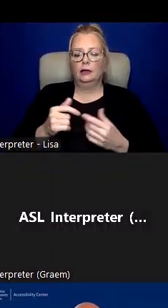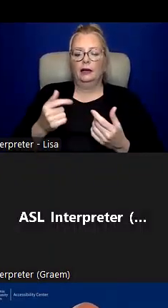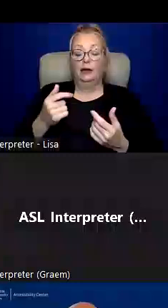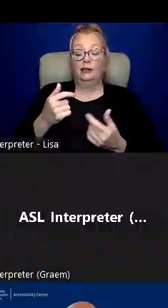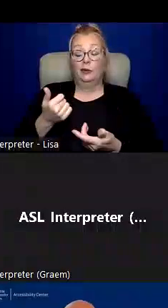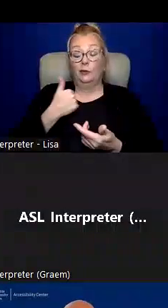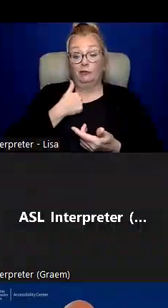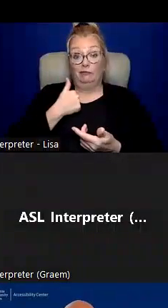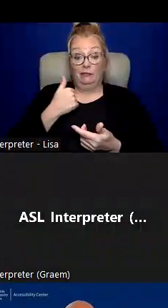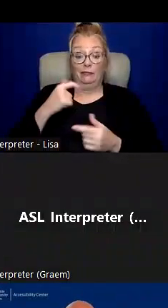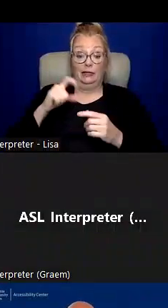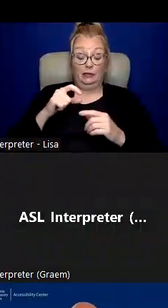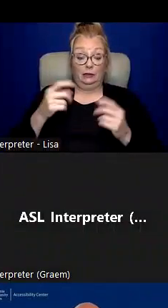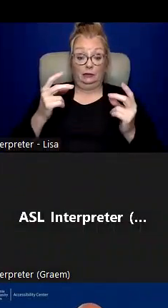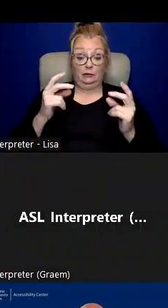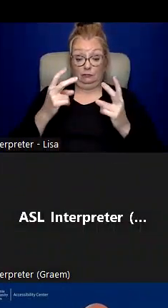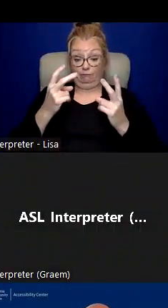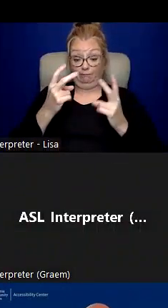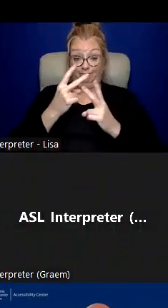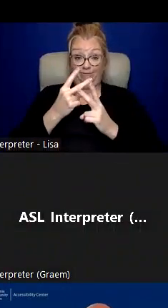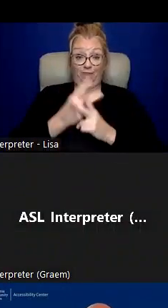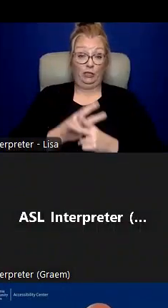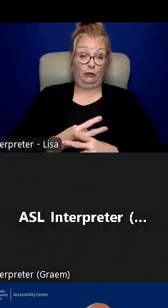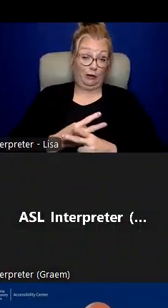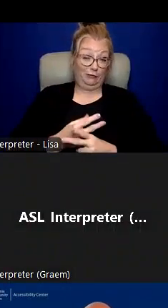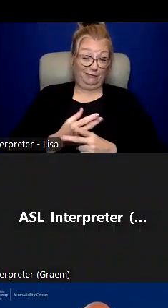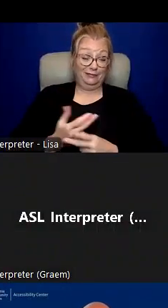because it just wasn't there. Another thing that we learn quickly